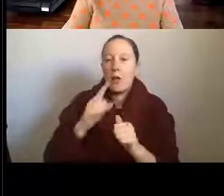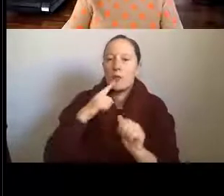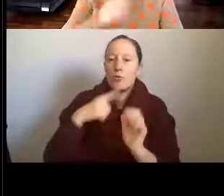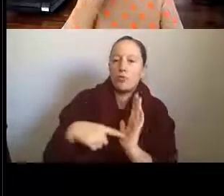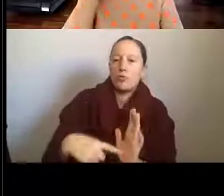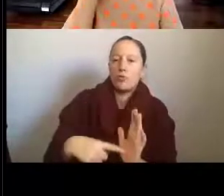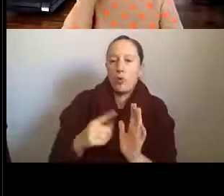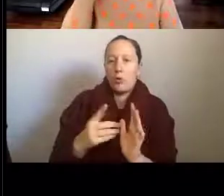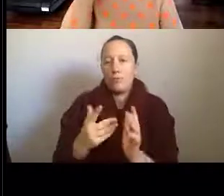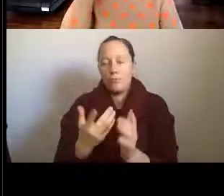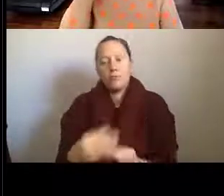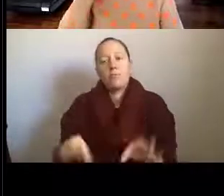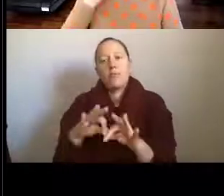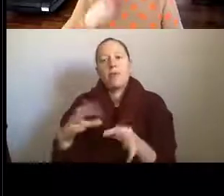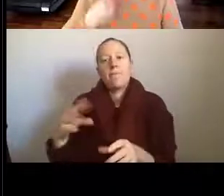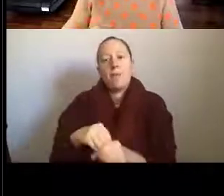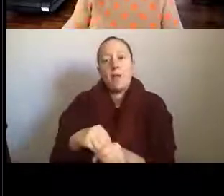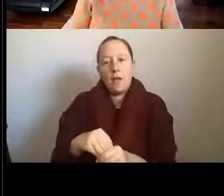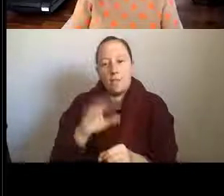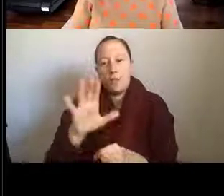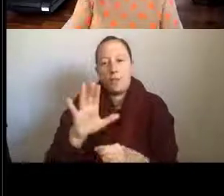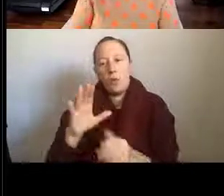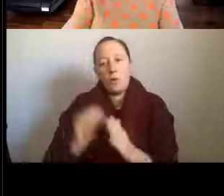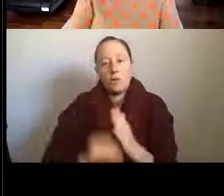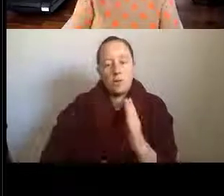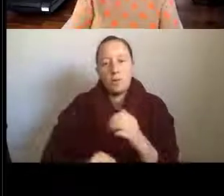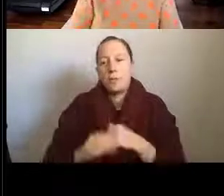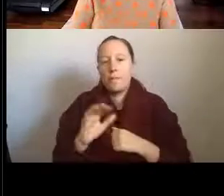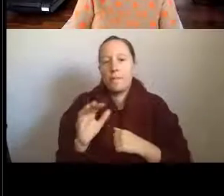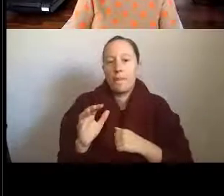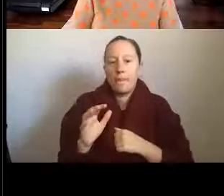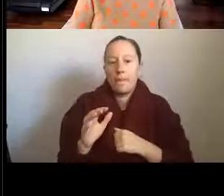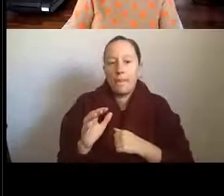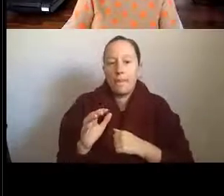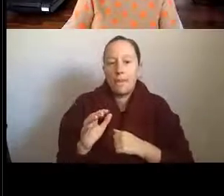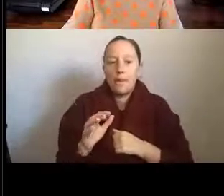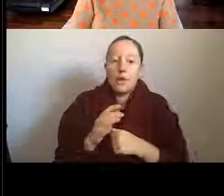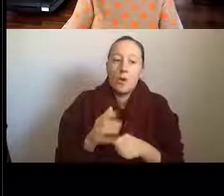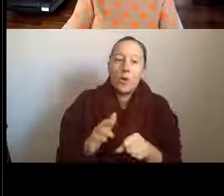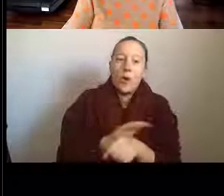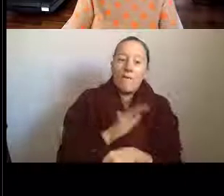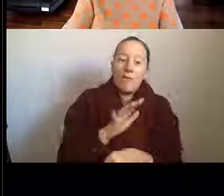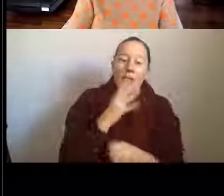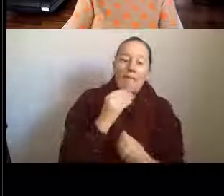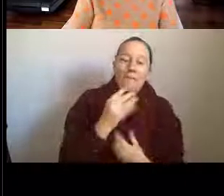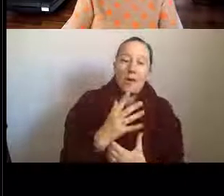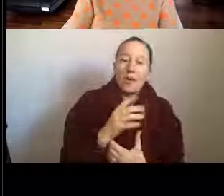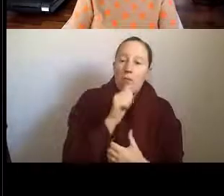in your application? Well, you can cover it, not just in the research strategy, but also in your biosketch.